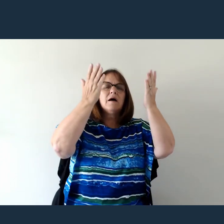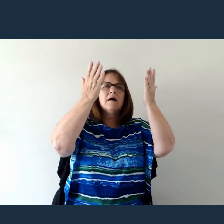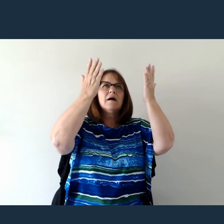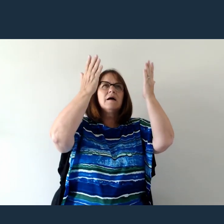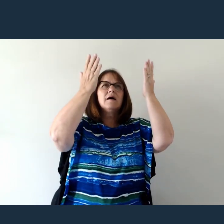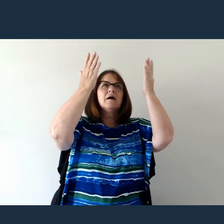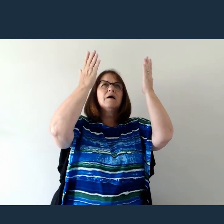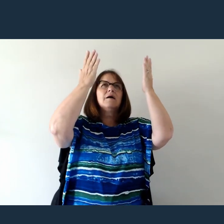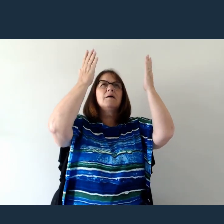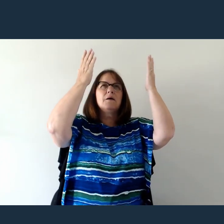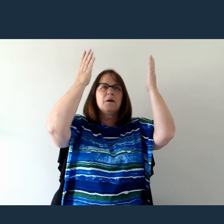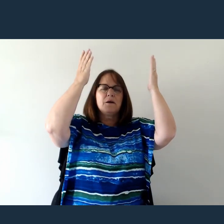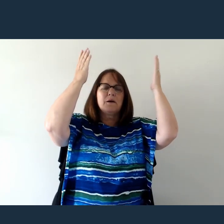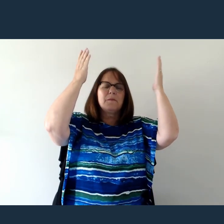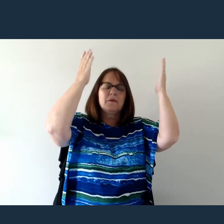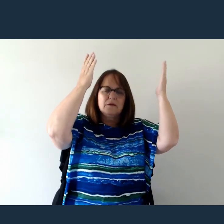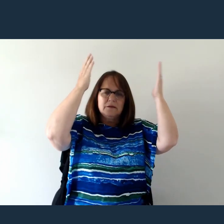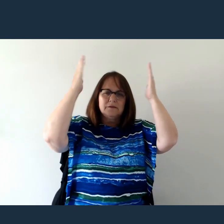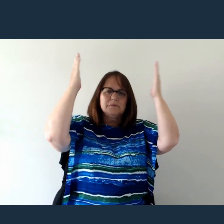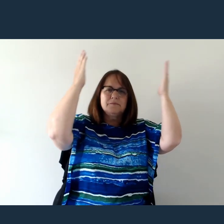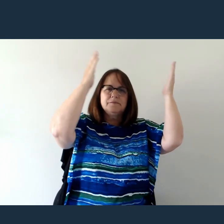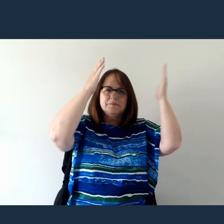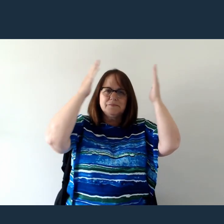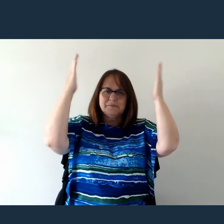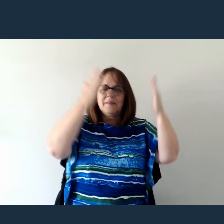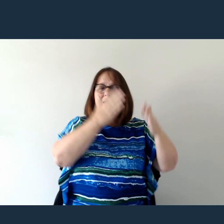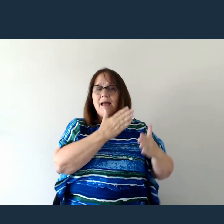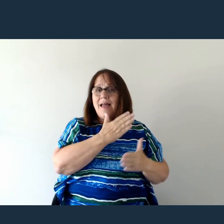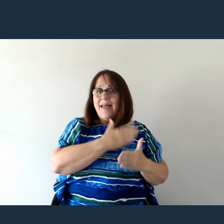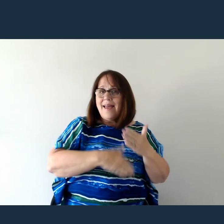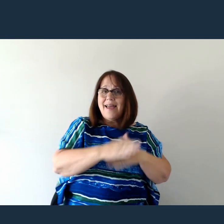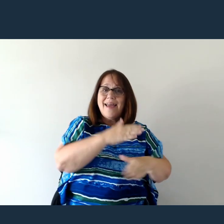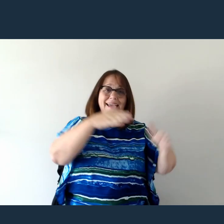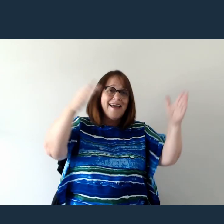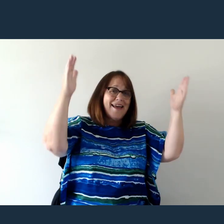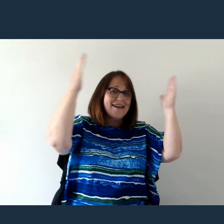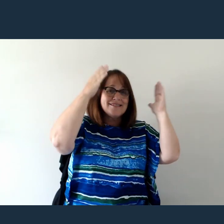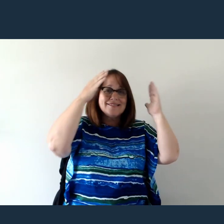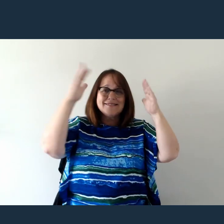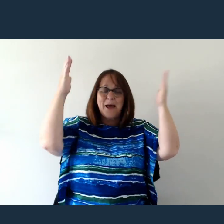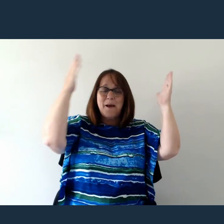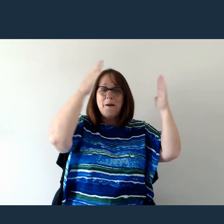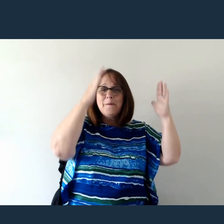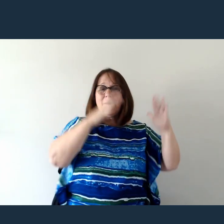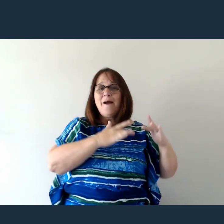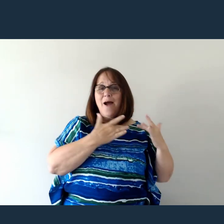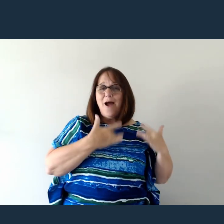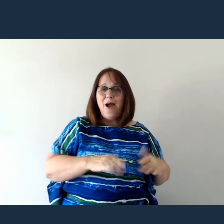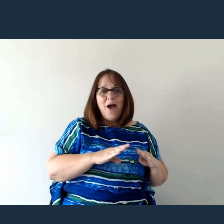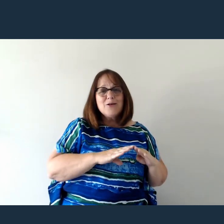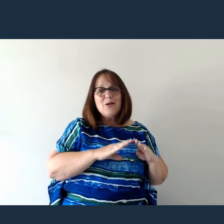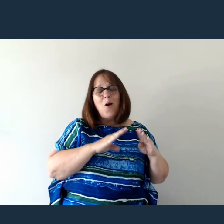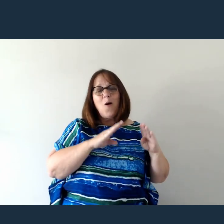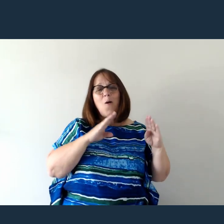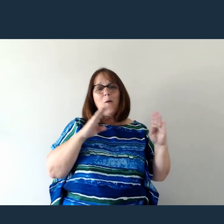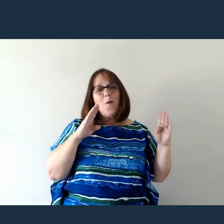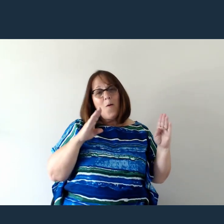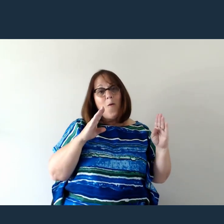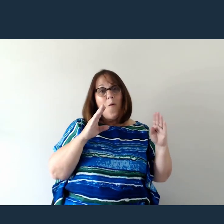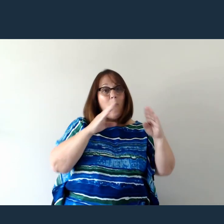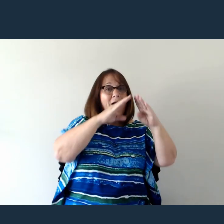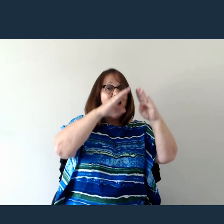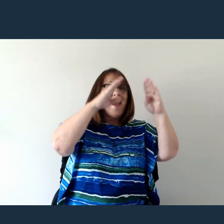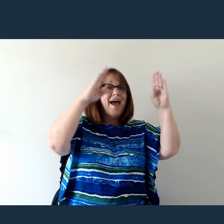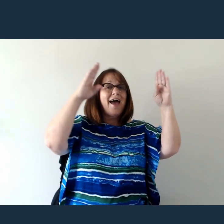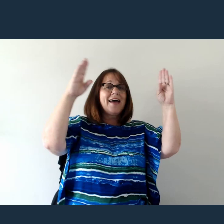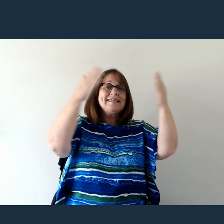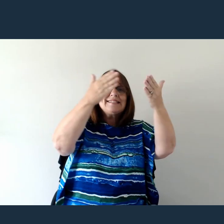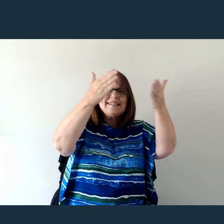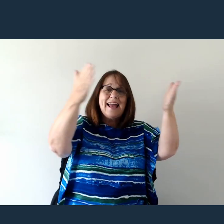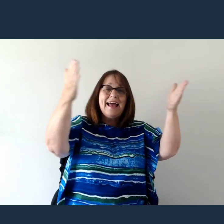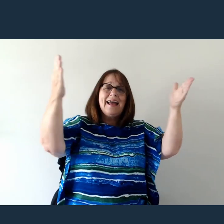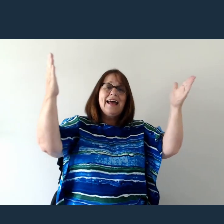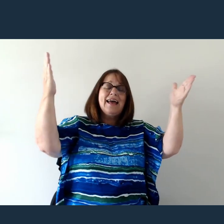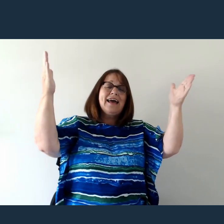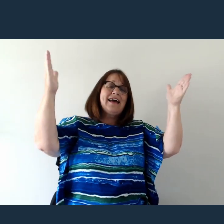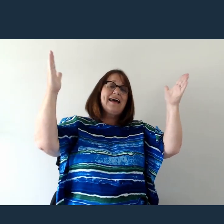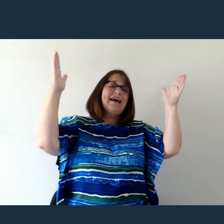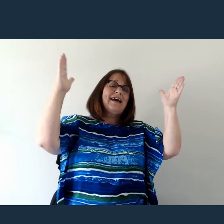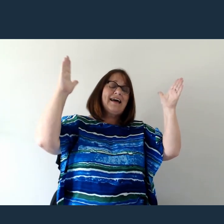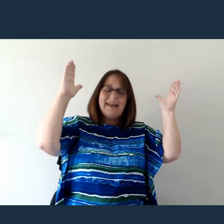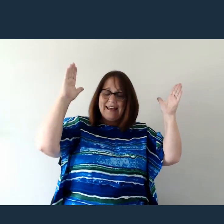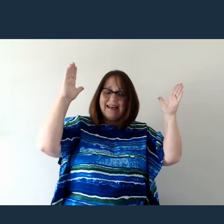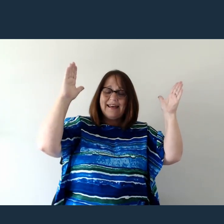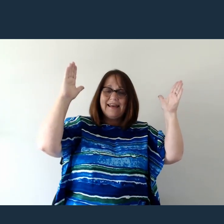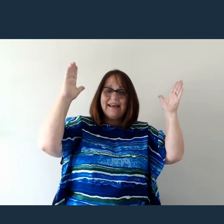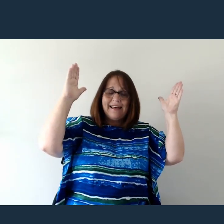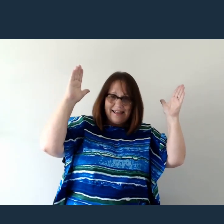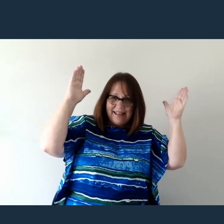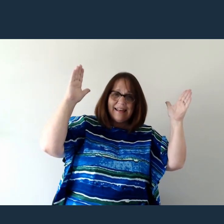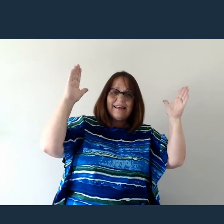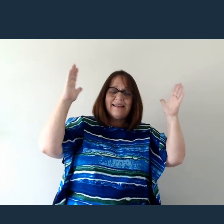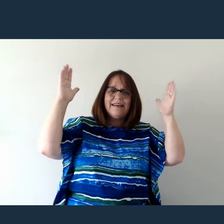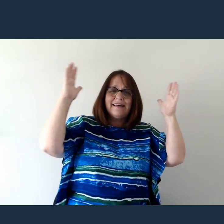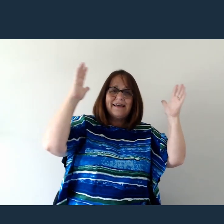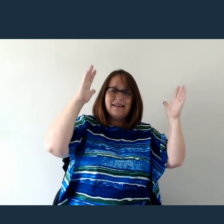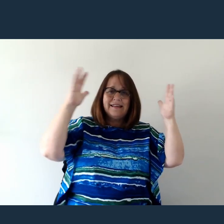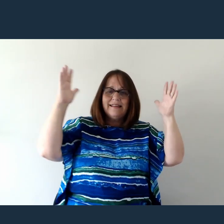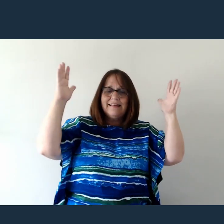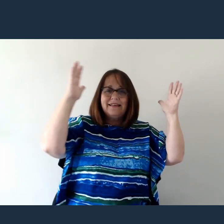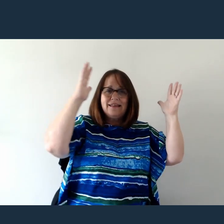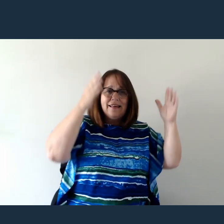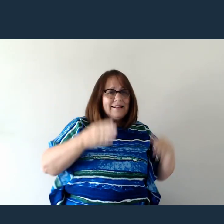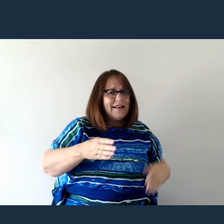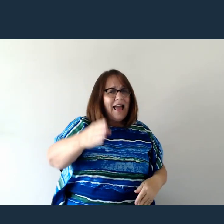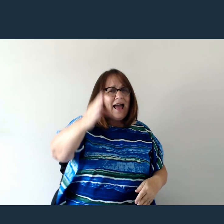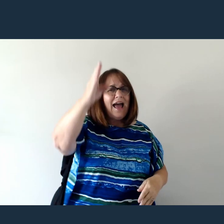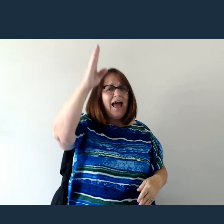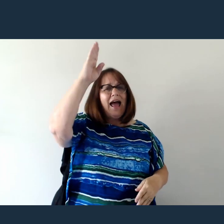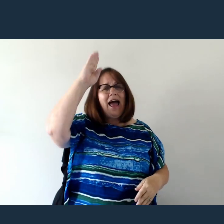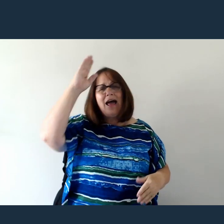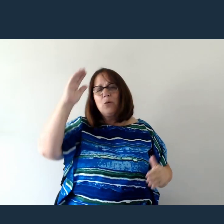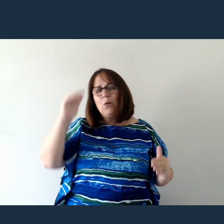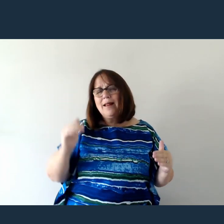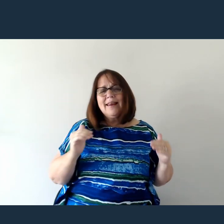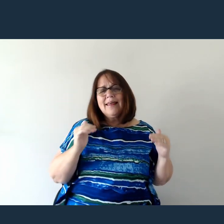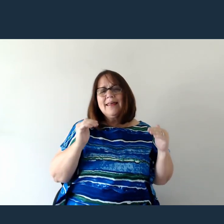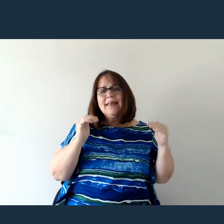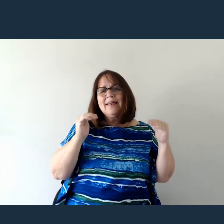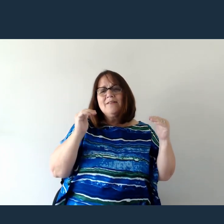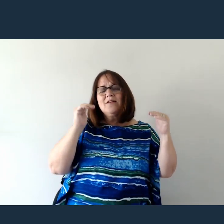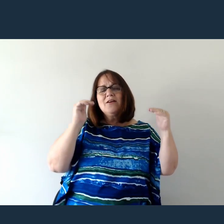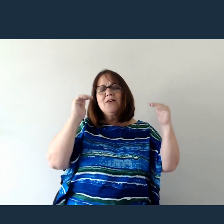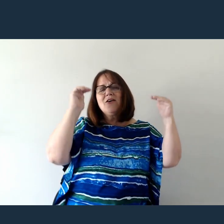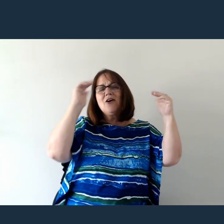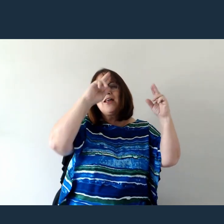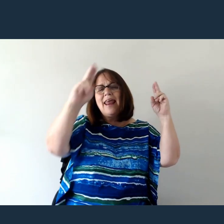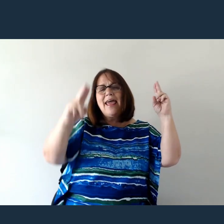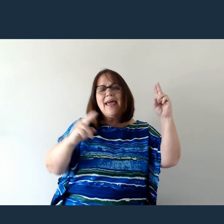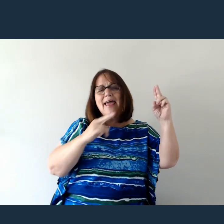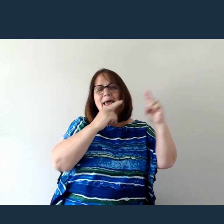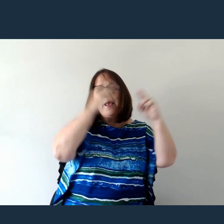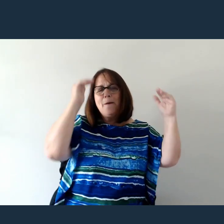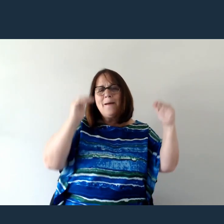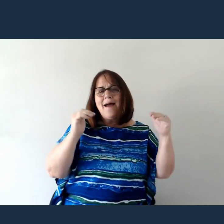Hands up, hearts open, wide as we cry God, we lift Your name high